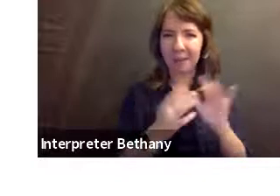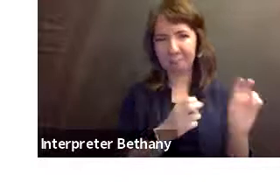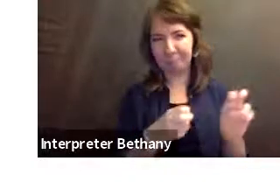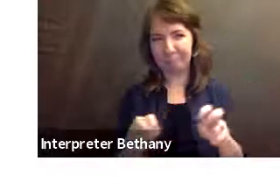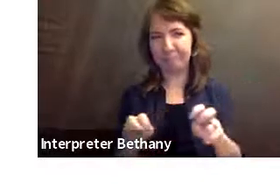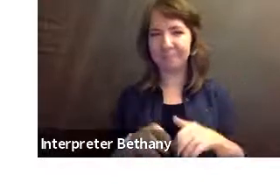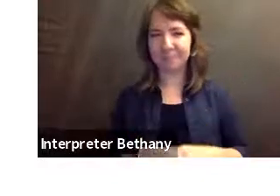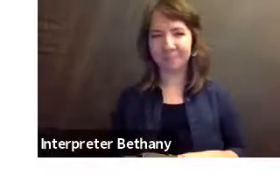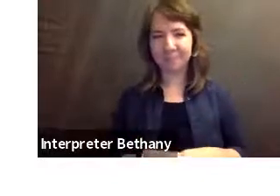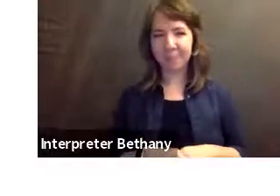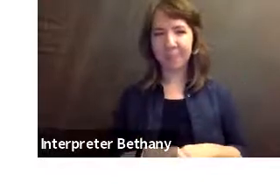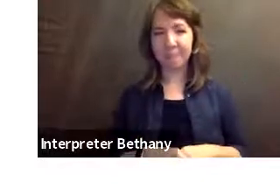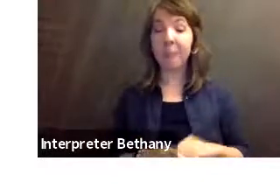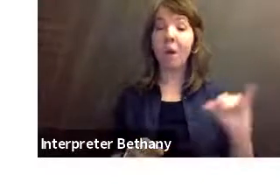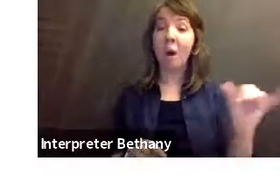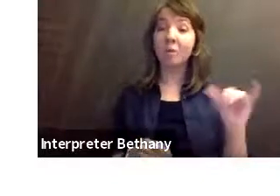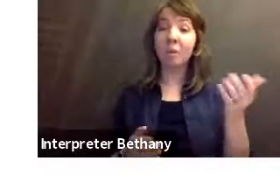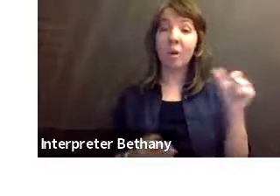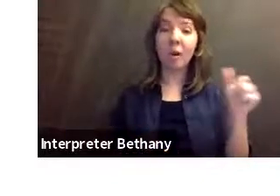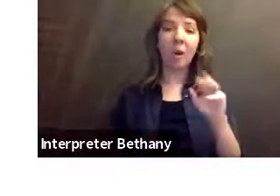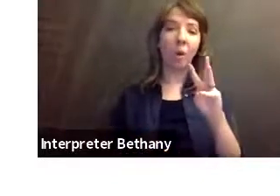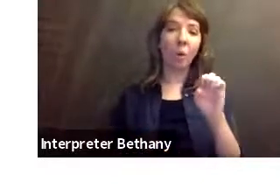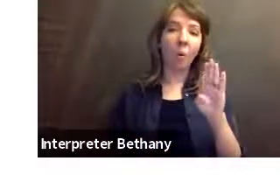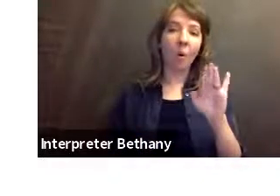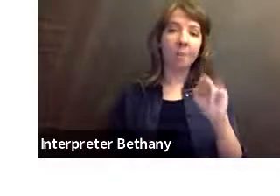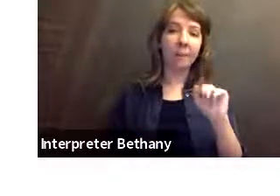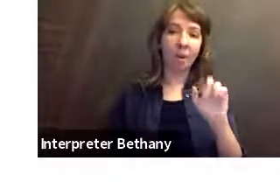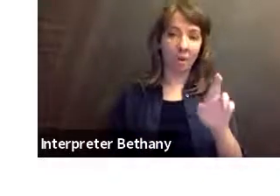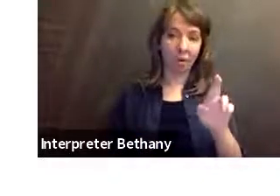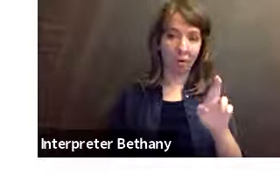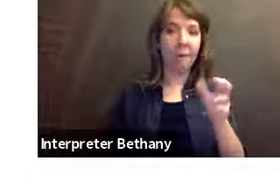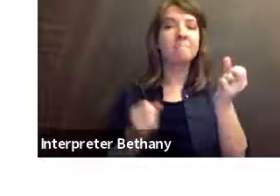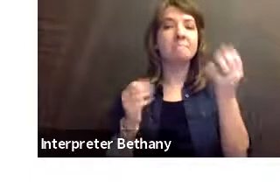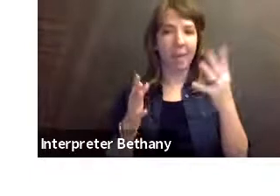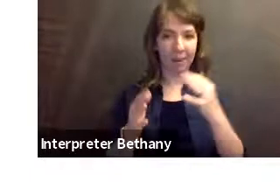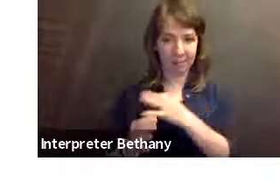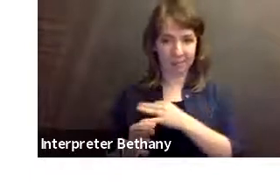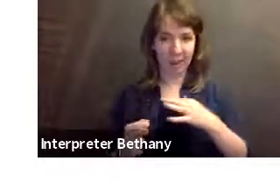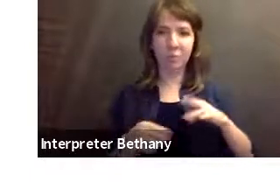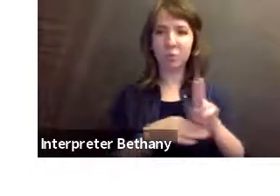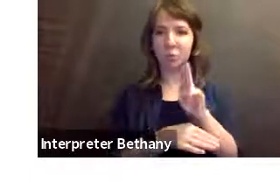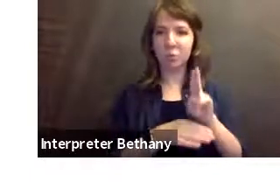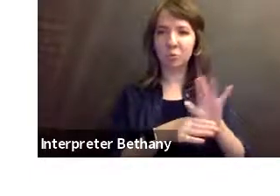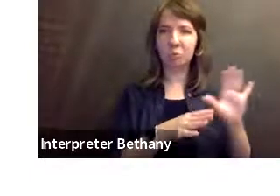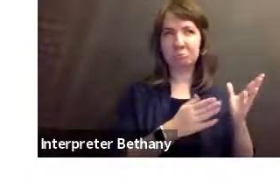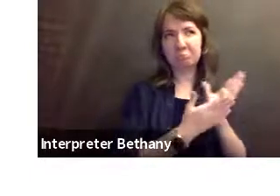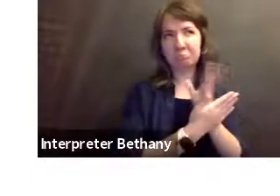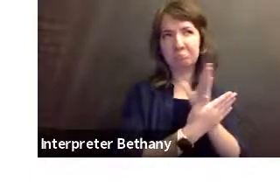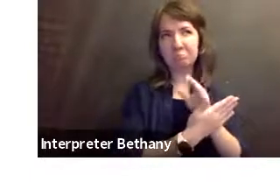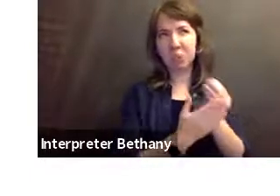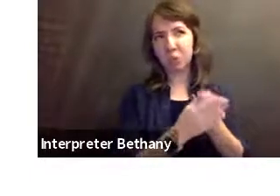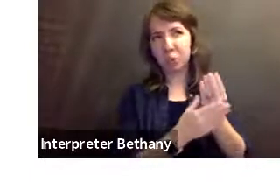Linda Kobashigawa: And we also have webinars so many faculty used these during the towards the end of the spring and also during the summer. And actually, I had a lot of fun doing them.